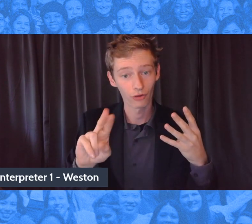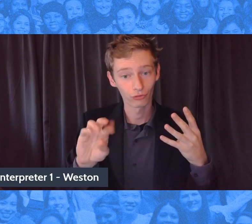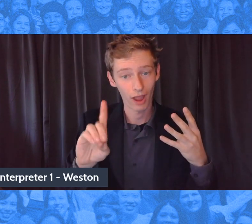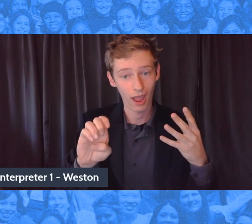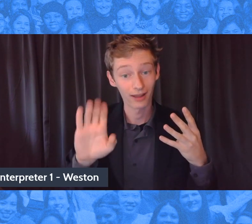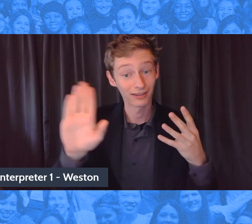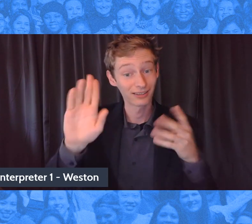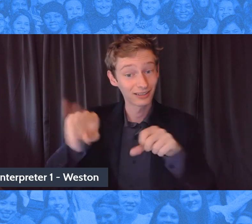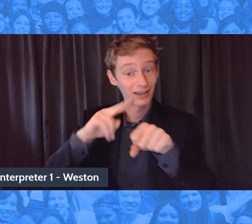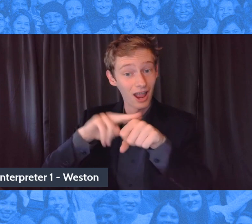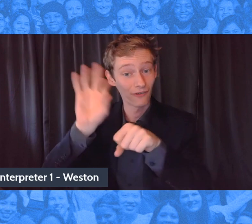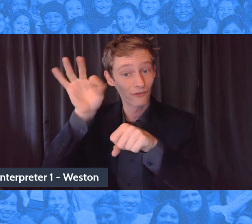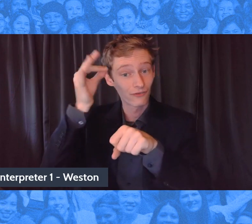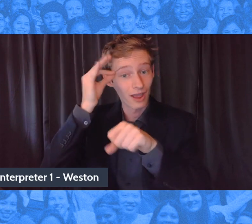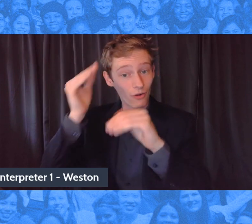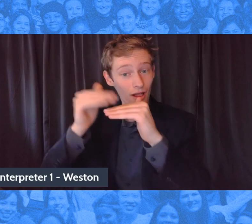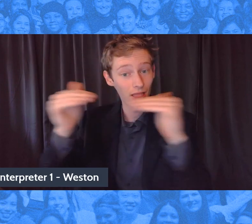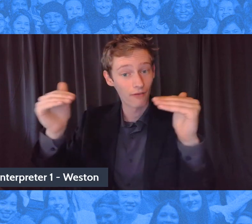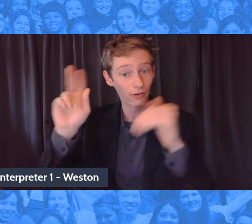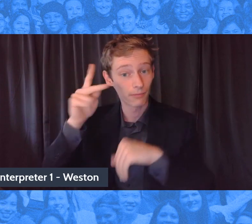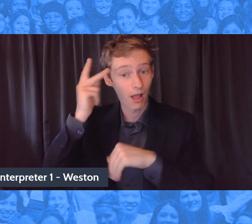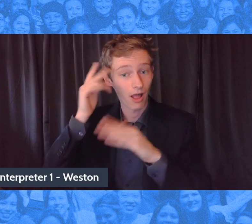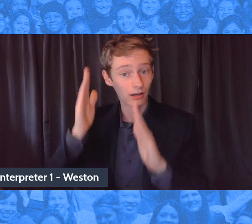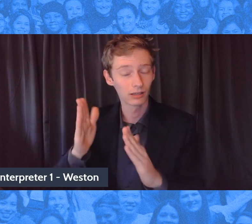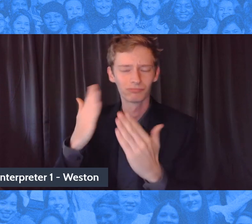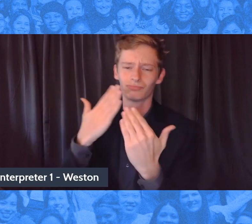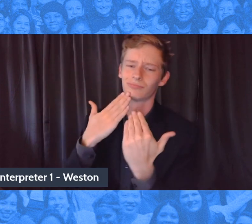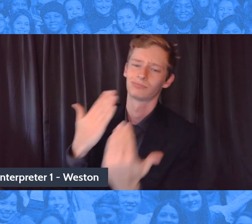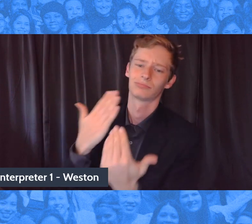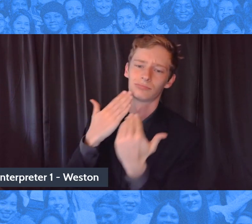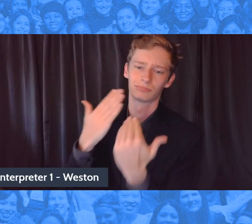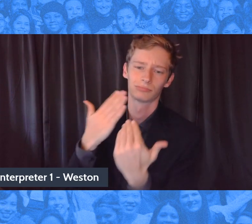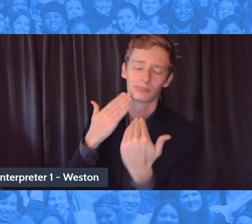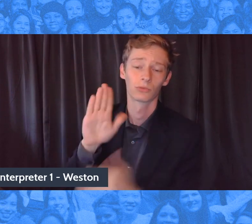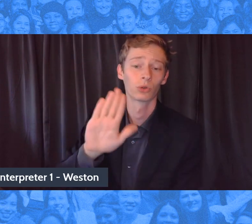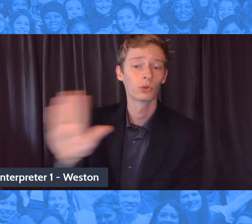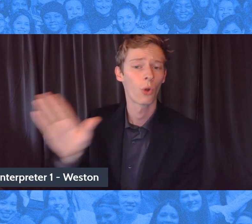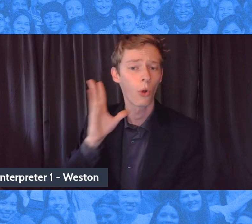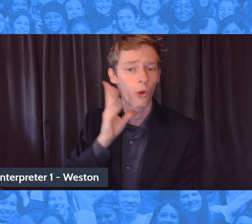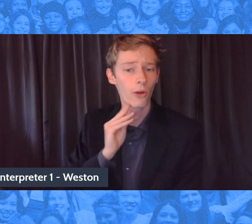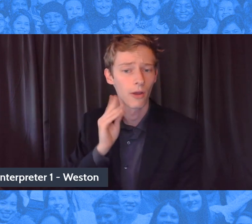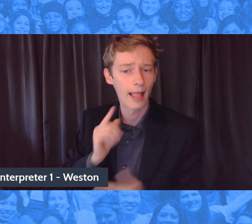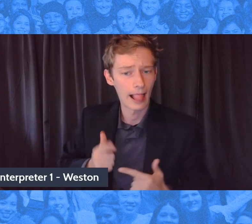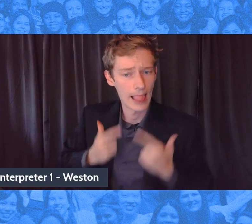You are bringing your lived experiences to your work that affects so many of us in a positive way.